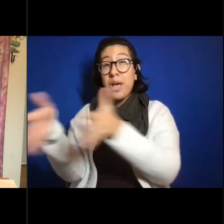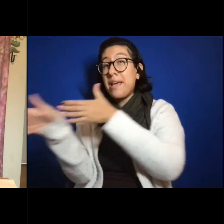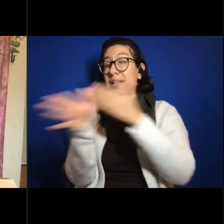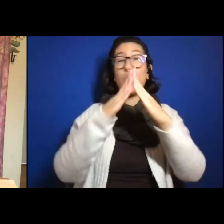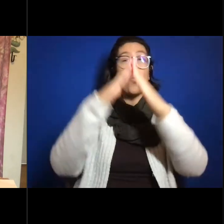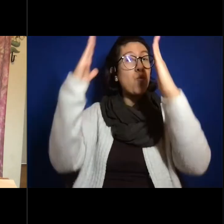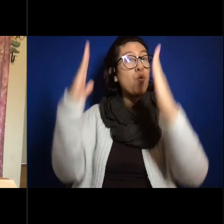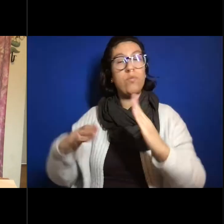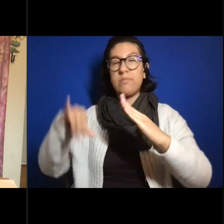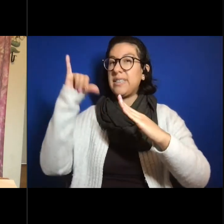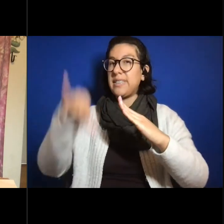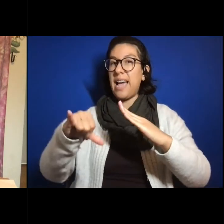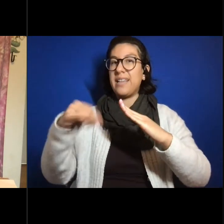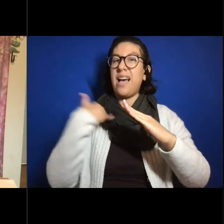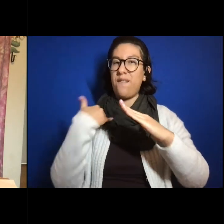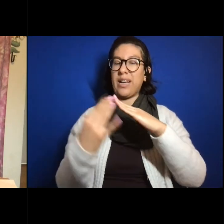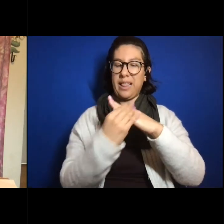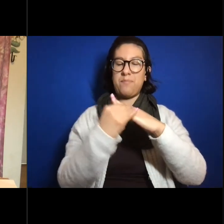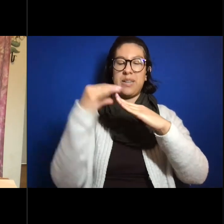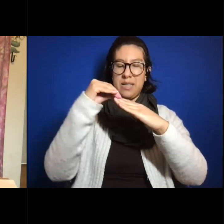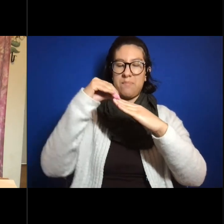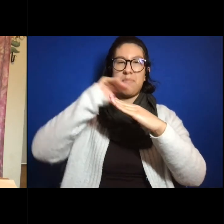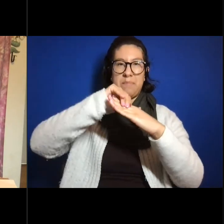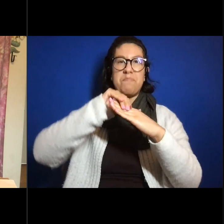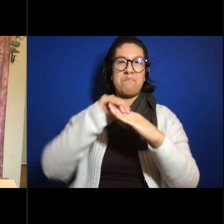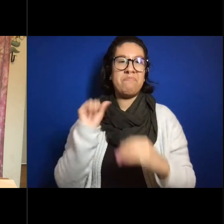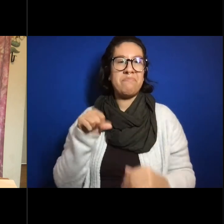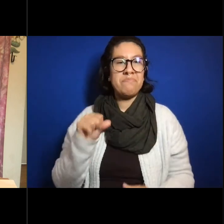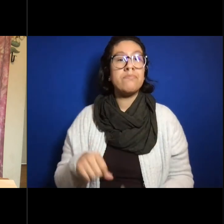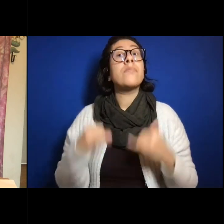I'm just attaching I'm using the Play-Doh to attach my roof.